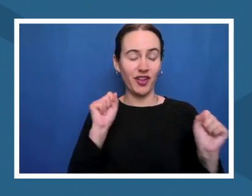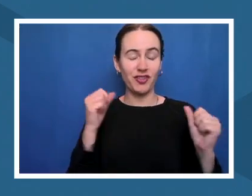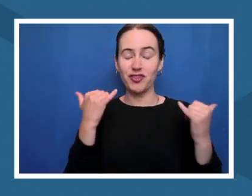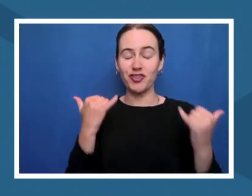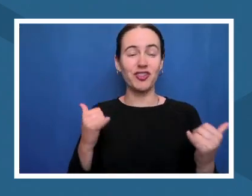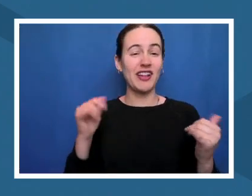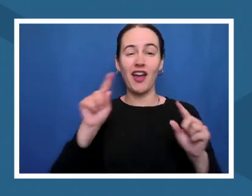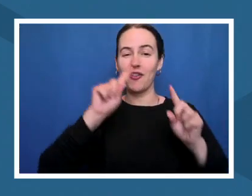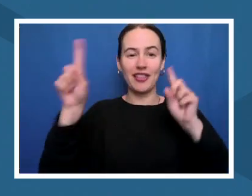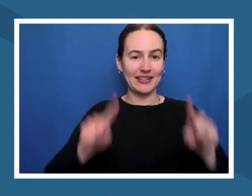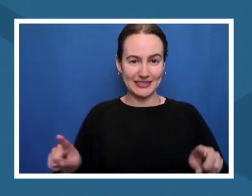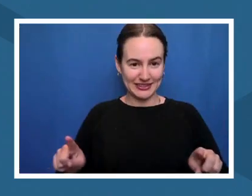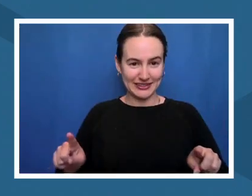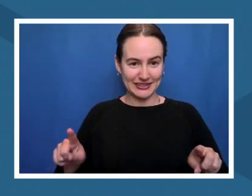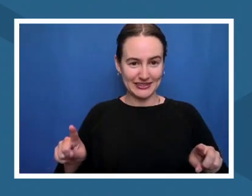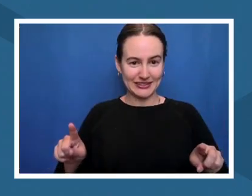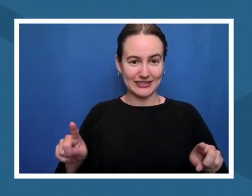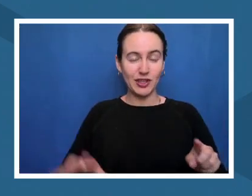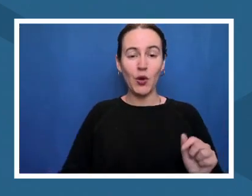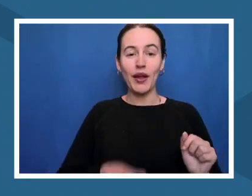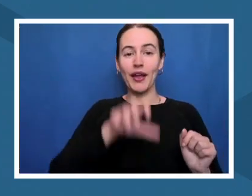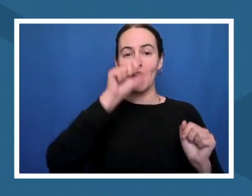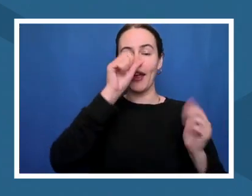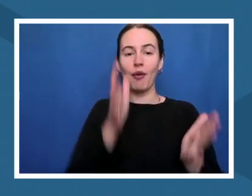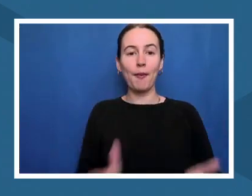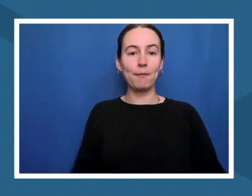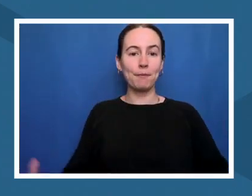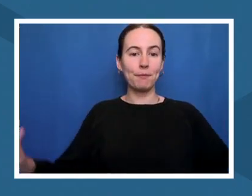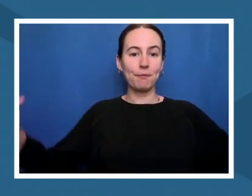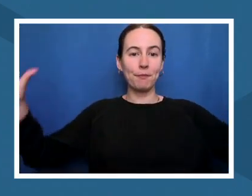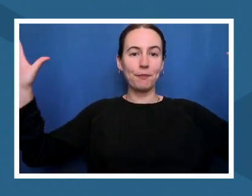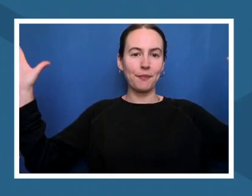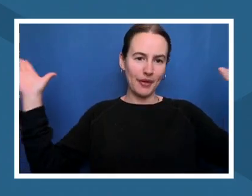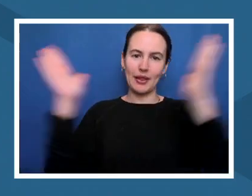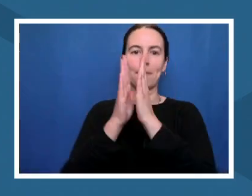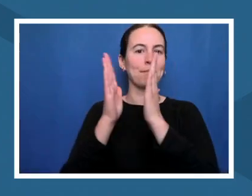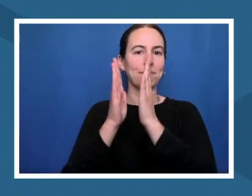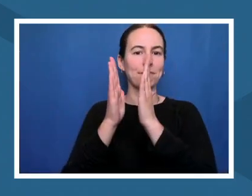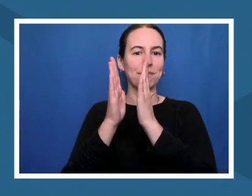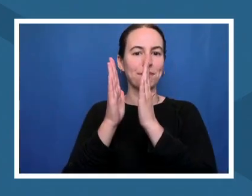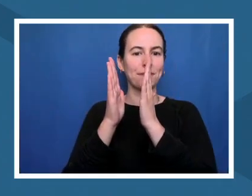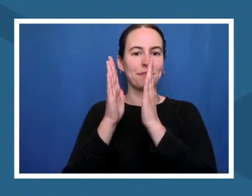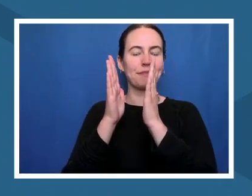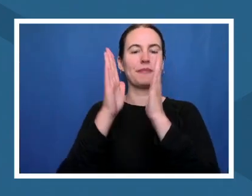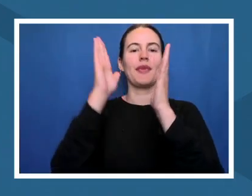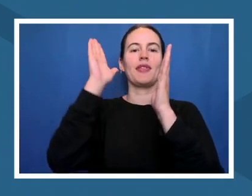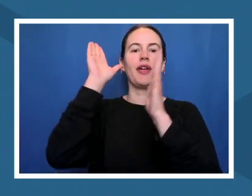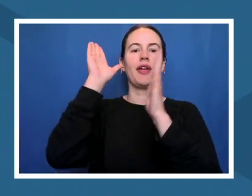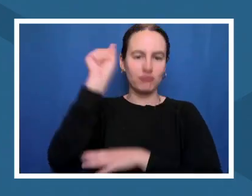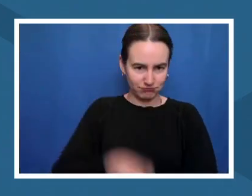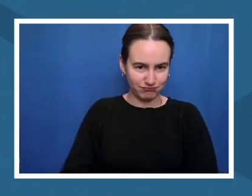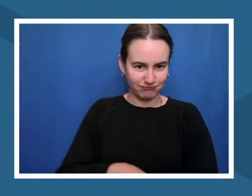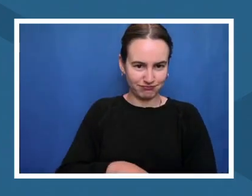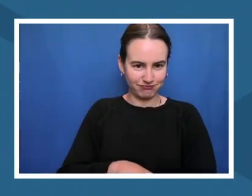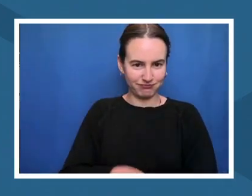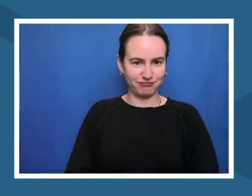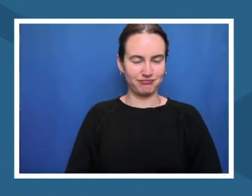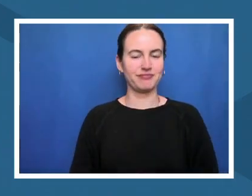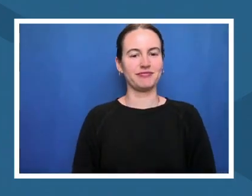so inhale those arms up overhead clap and